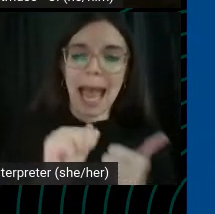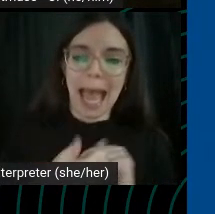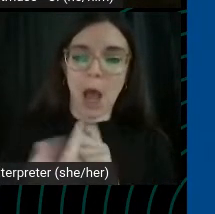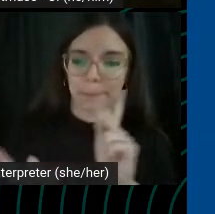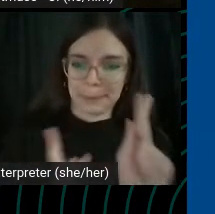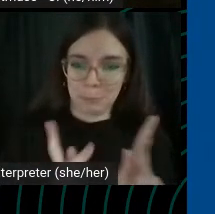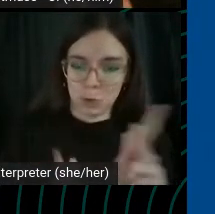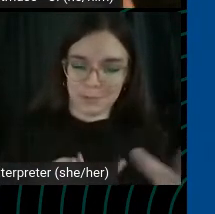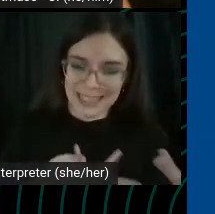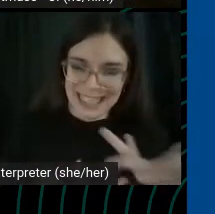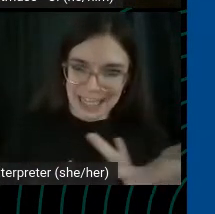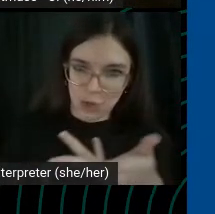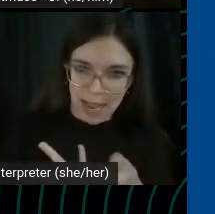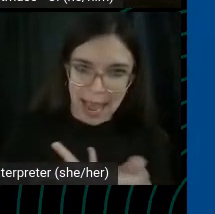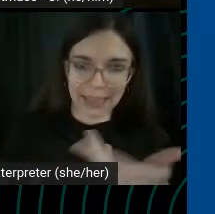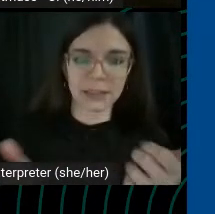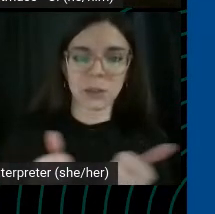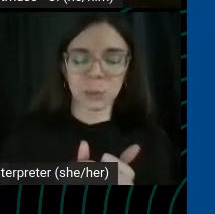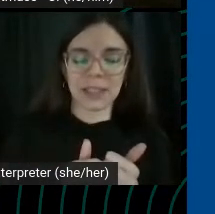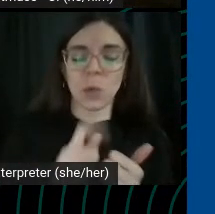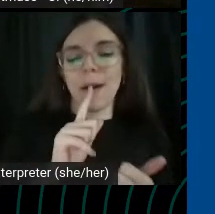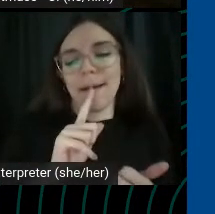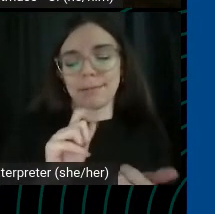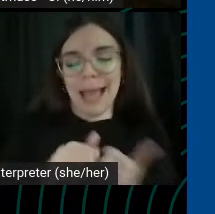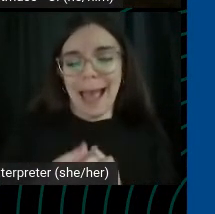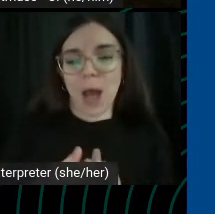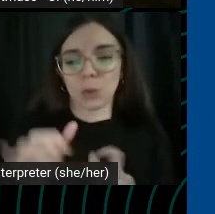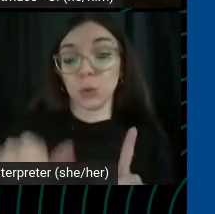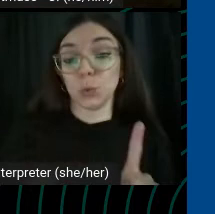with the video, how YouTube ranks the video, like, subscribe, share